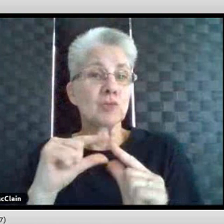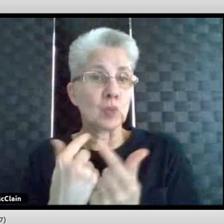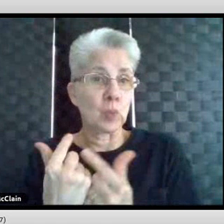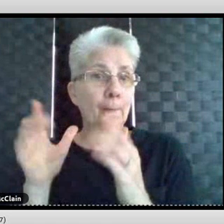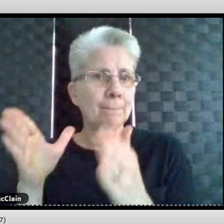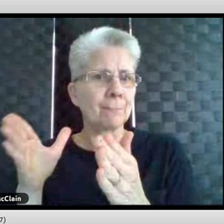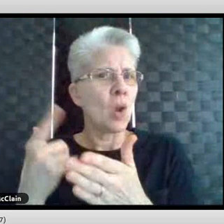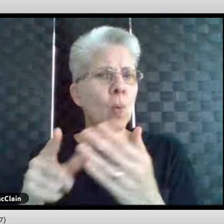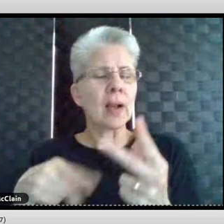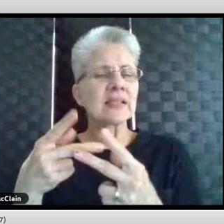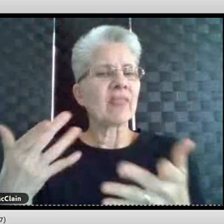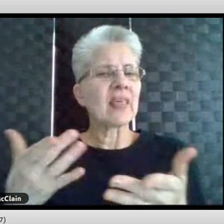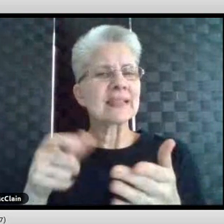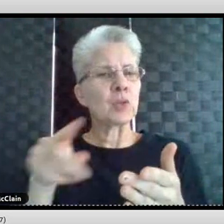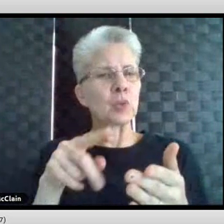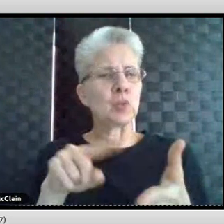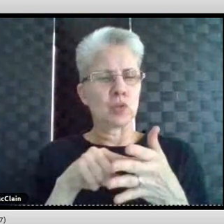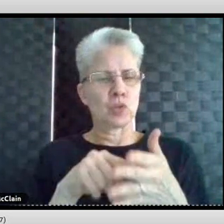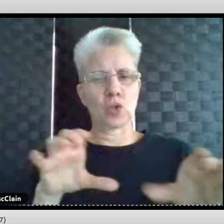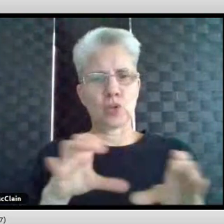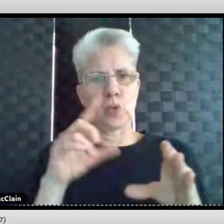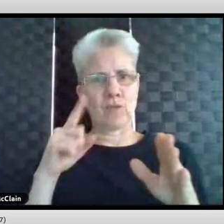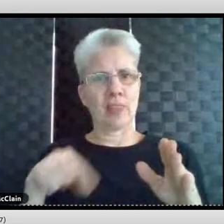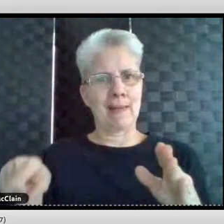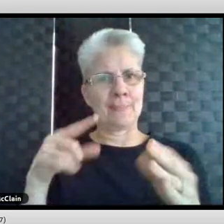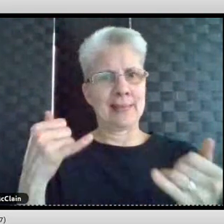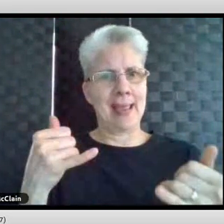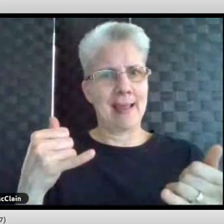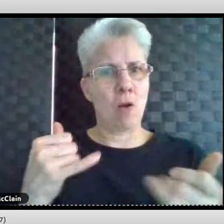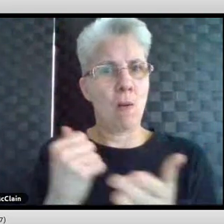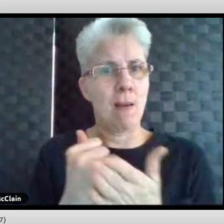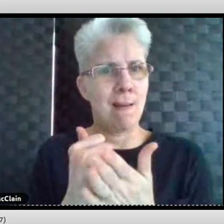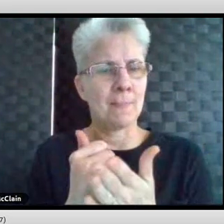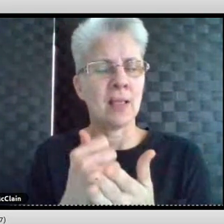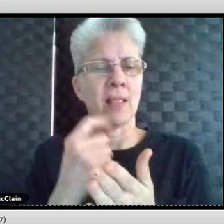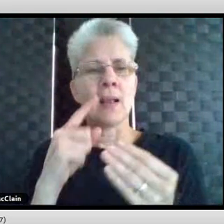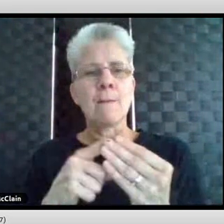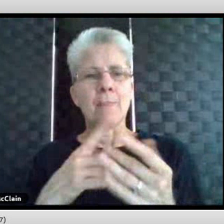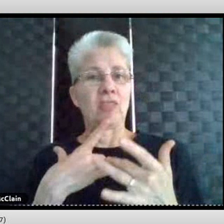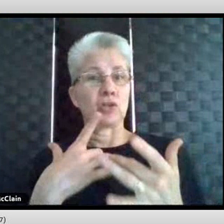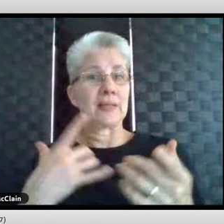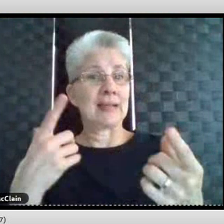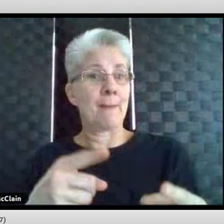What kinds of things can you start doing for them, thinking about the trends that are happening right now,